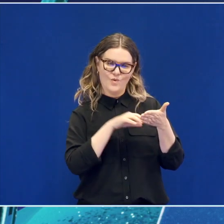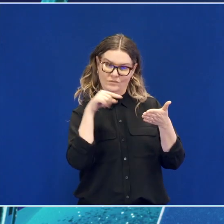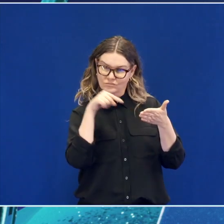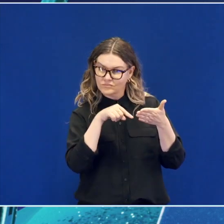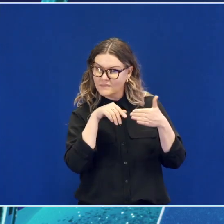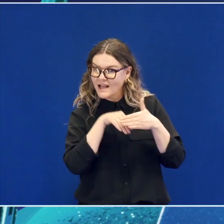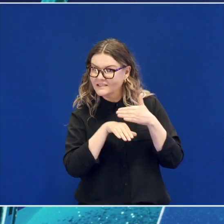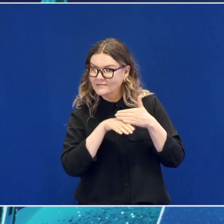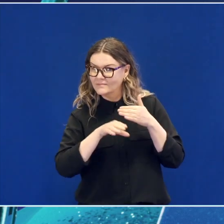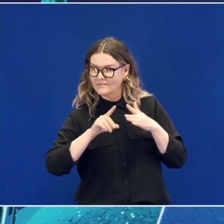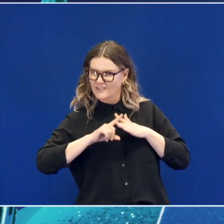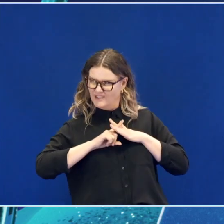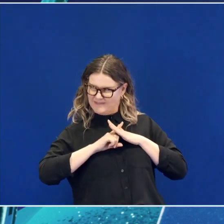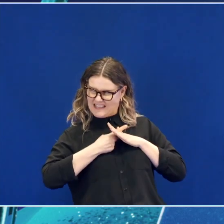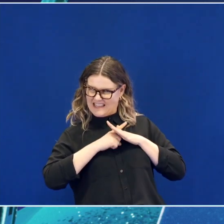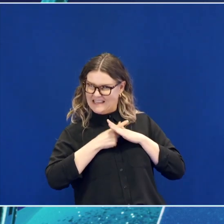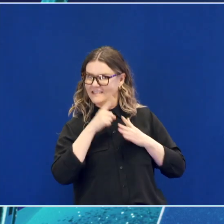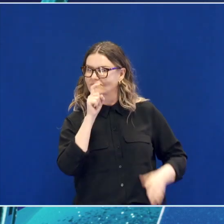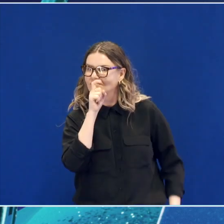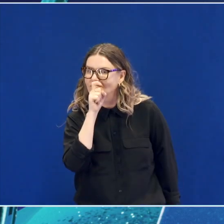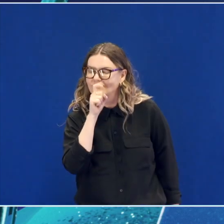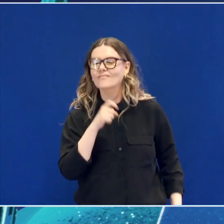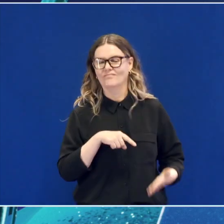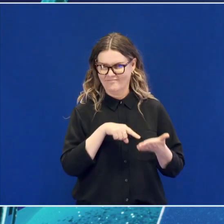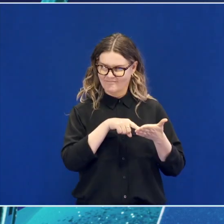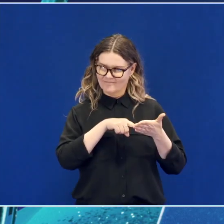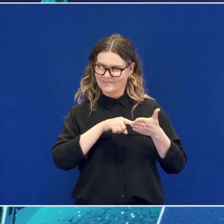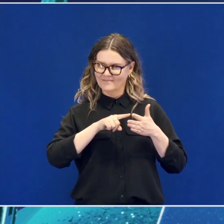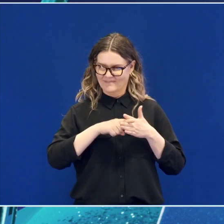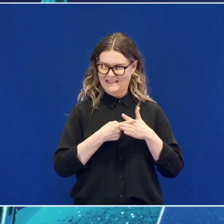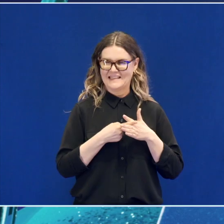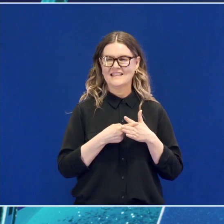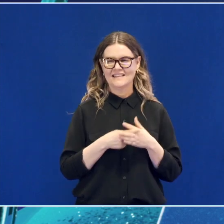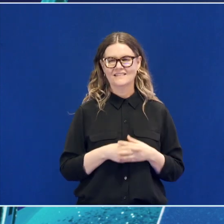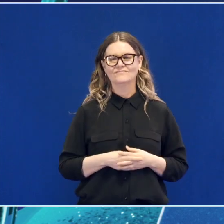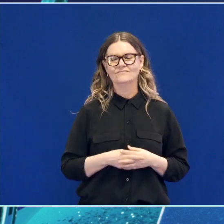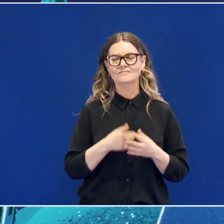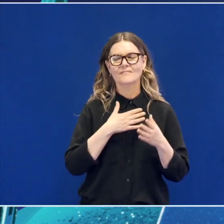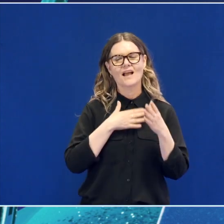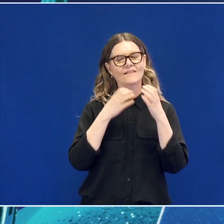Something I value is making impact on people's lives.